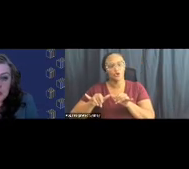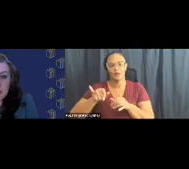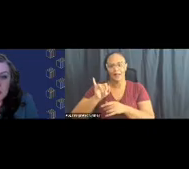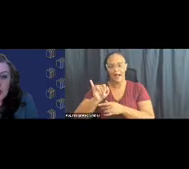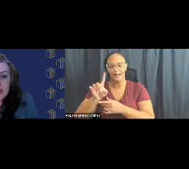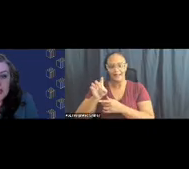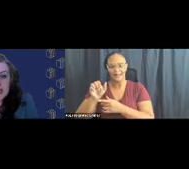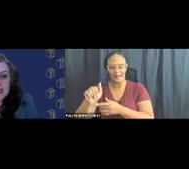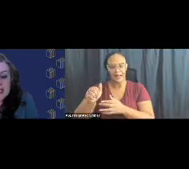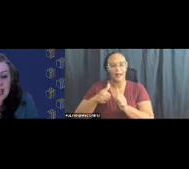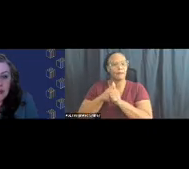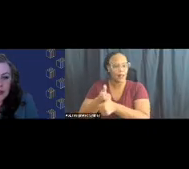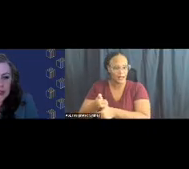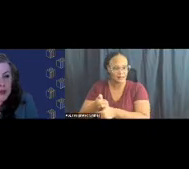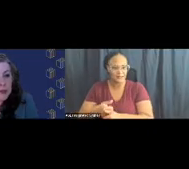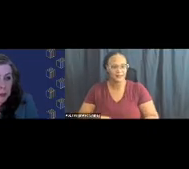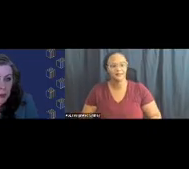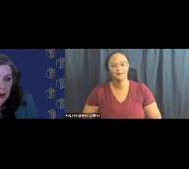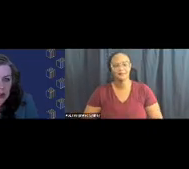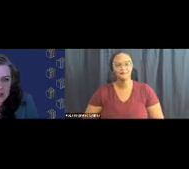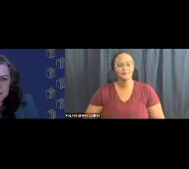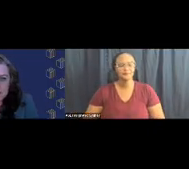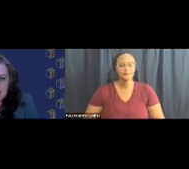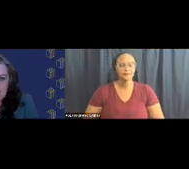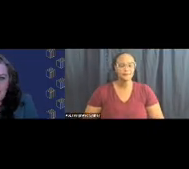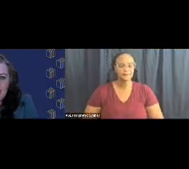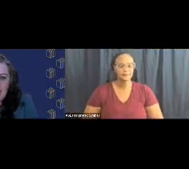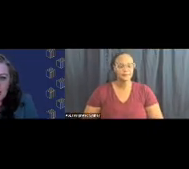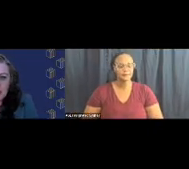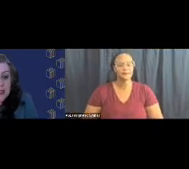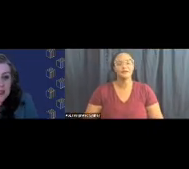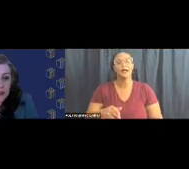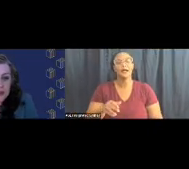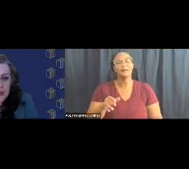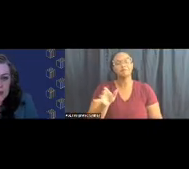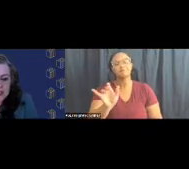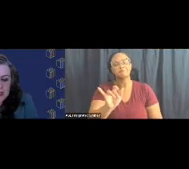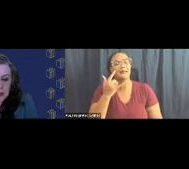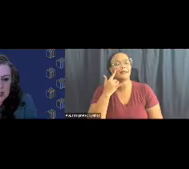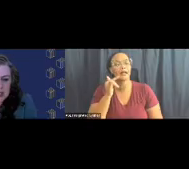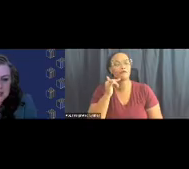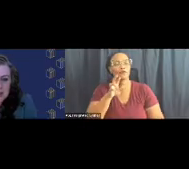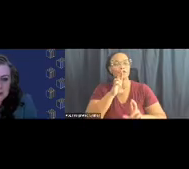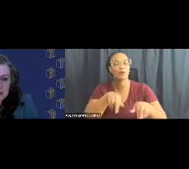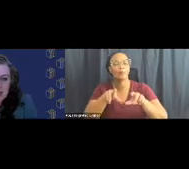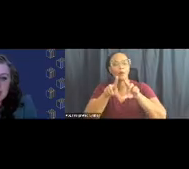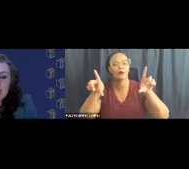performance report is California's report card on how we serve students with disabilities.